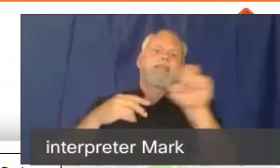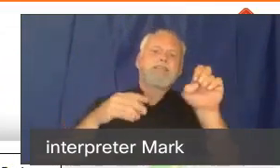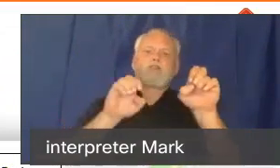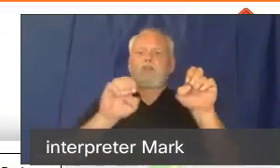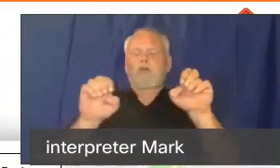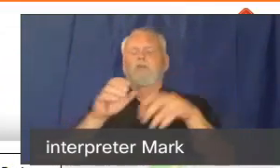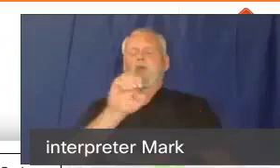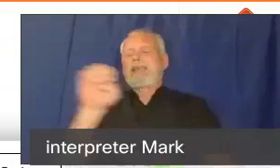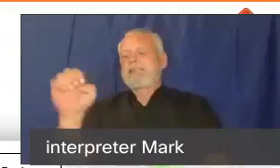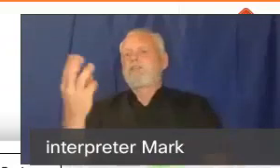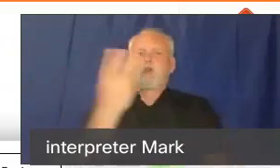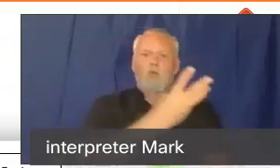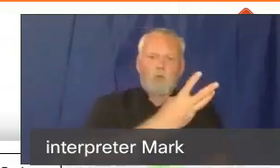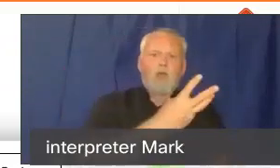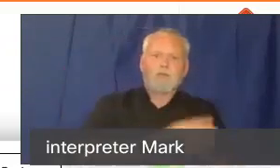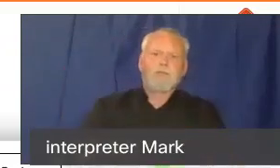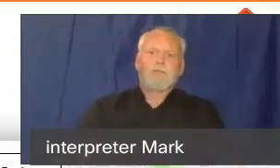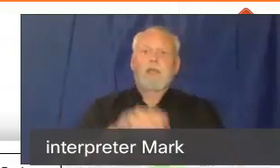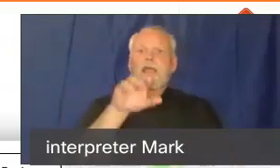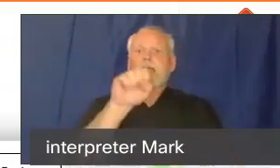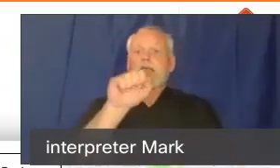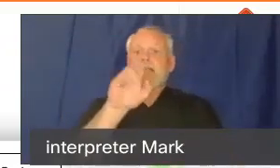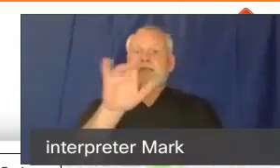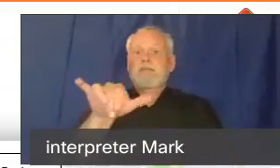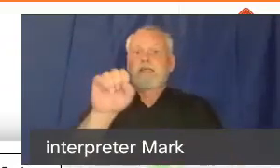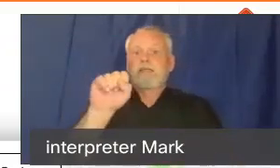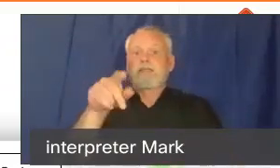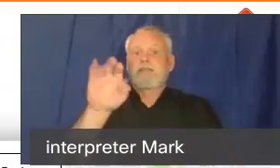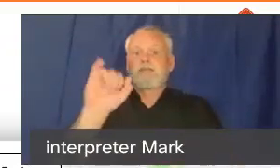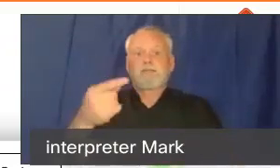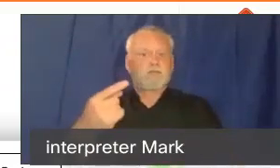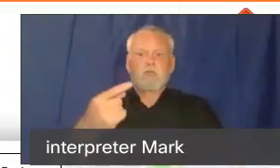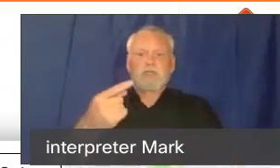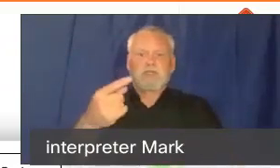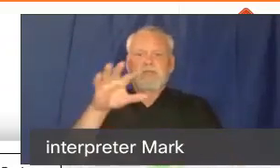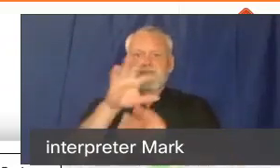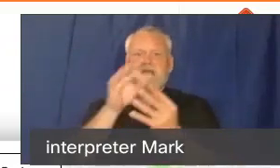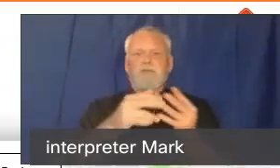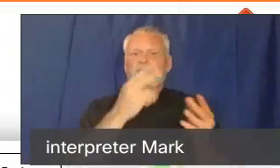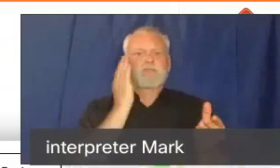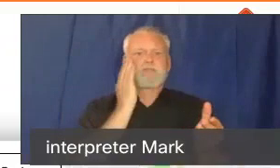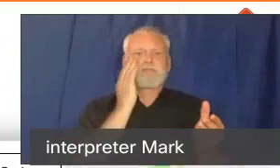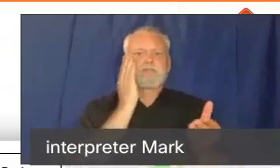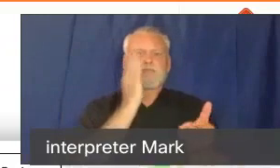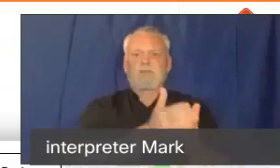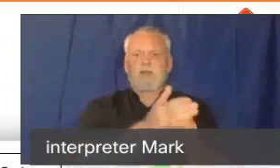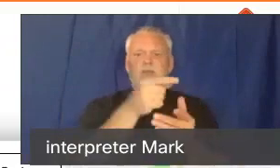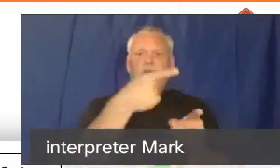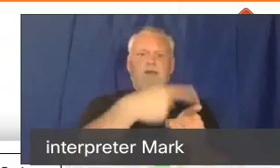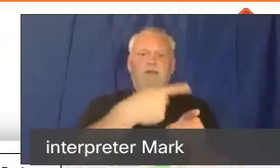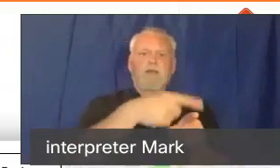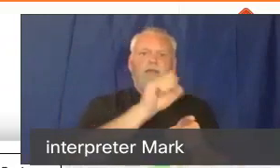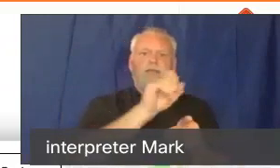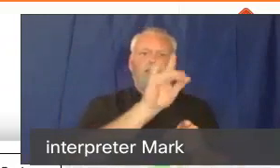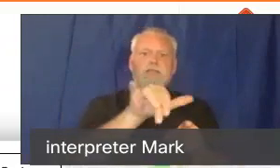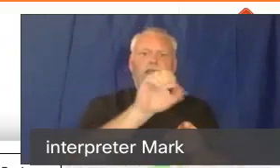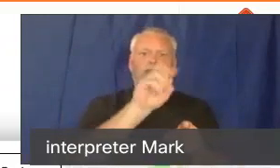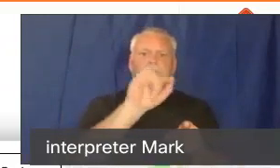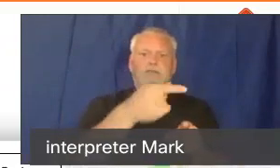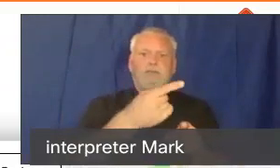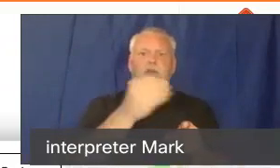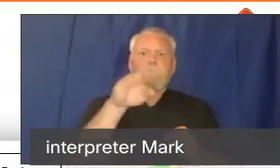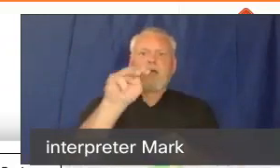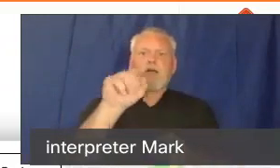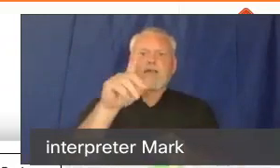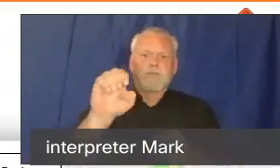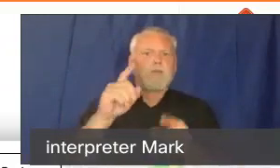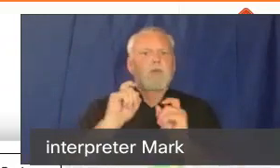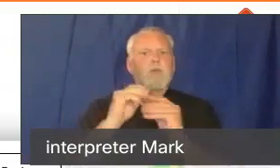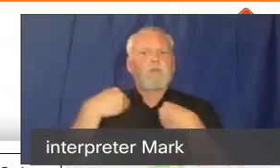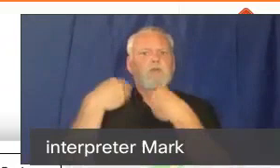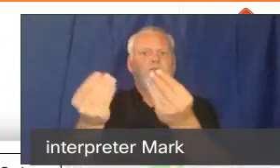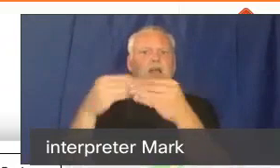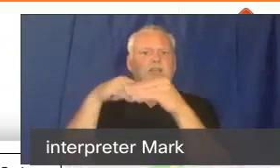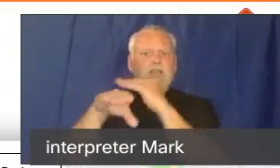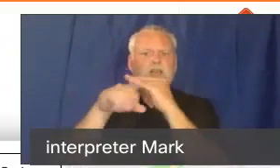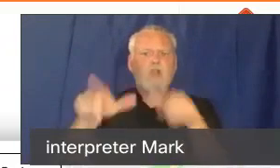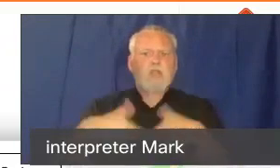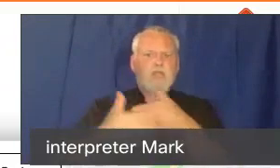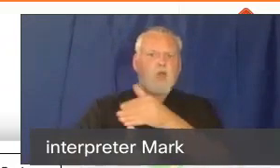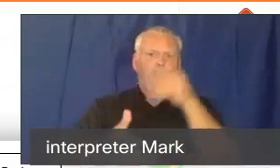The Sandy Spring option, we've terminated it for now at the intersection of Satish. Well, we think it's still it's an access for people on that side of the tracks to get onto the trail.